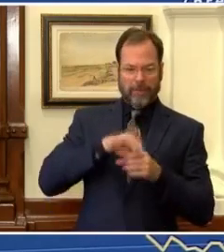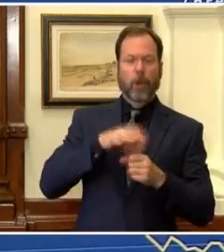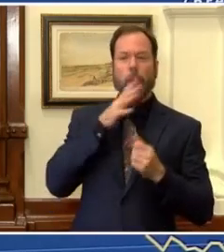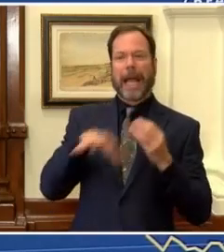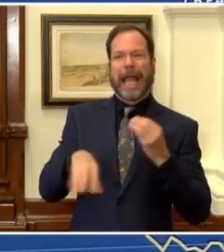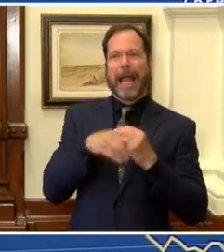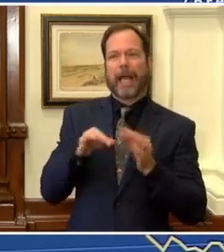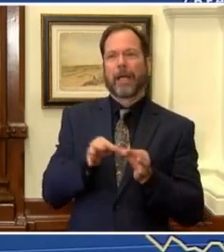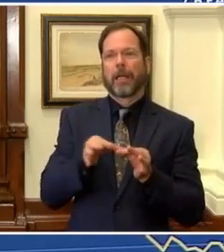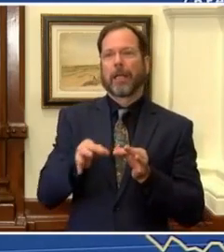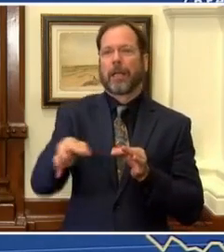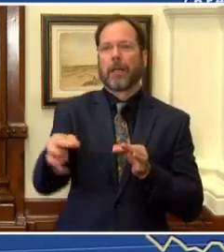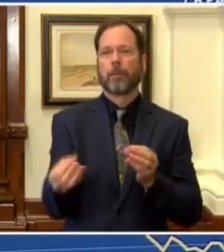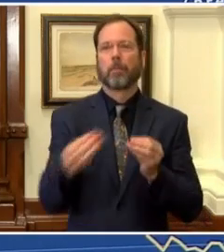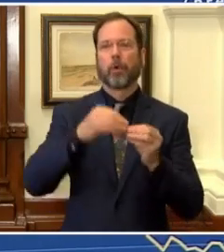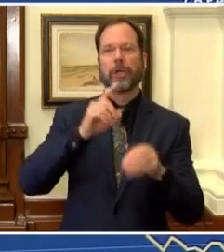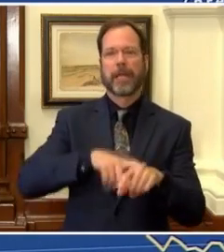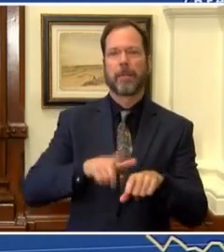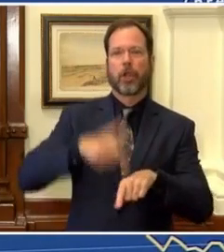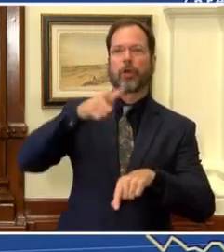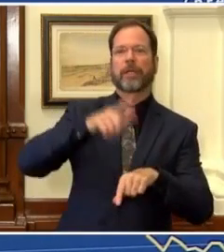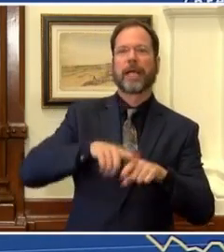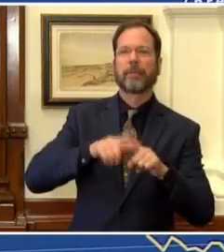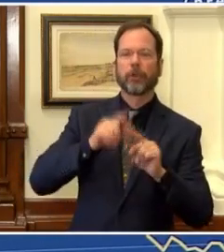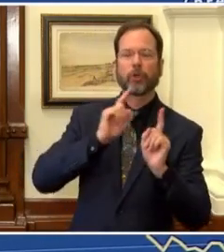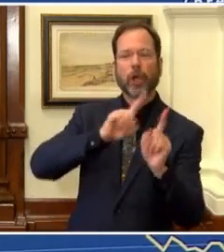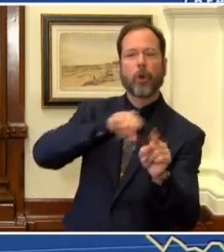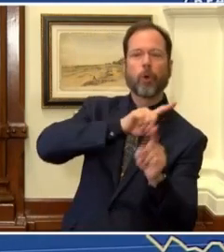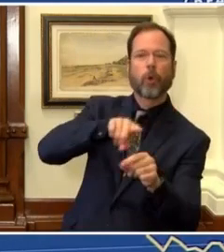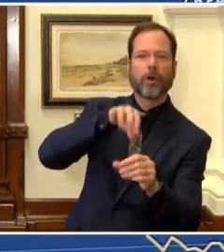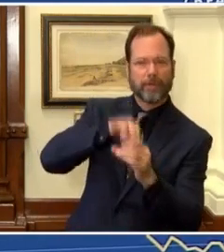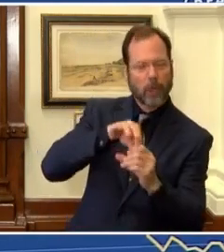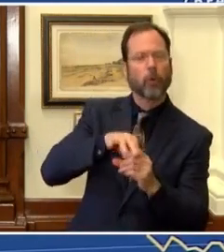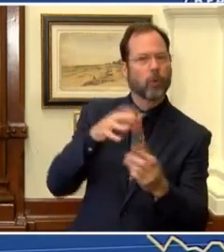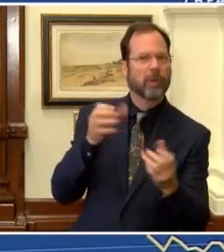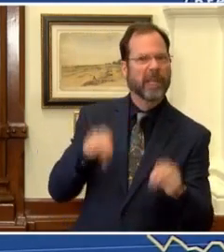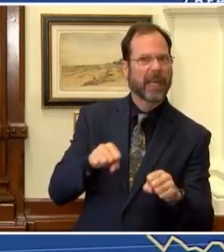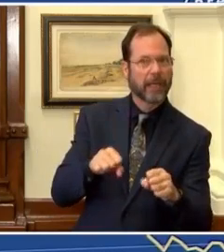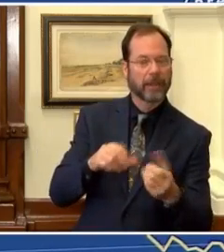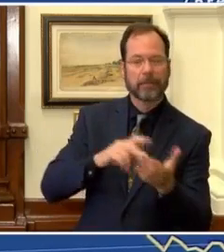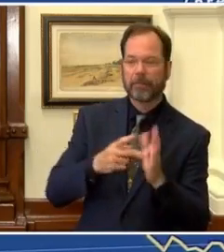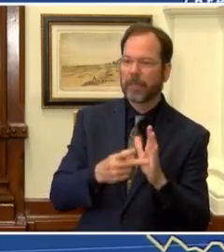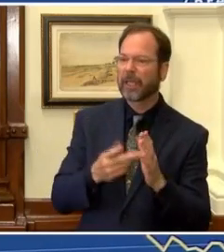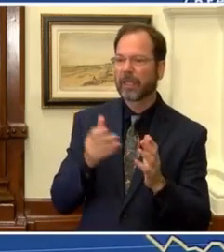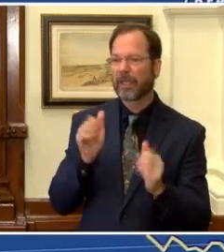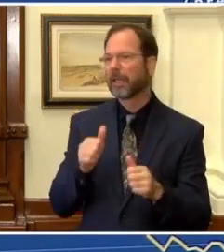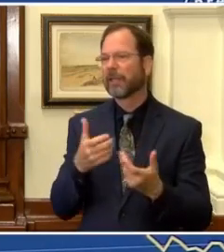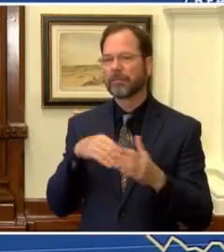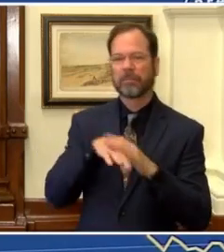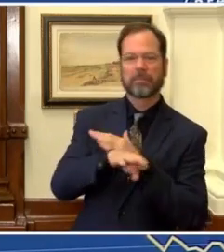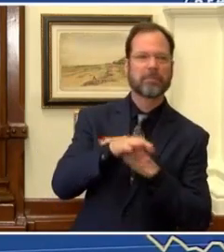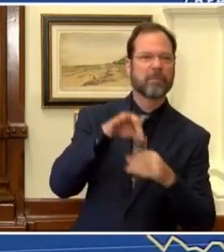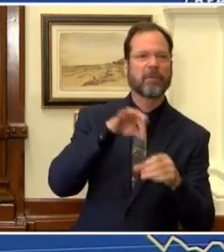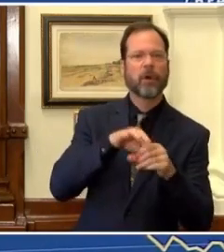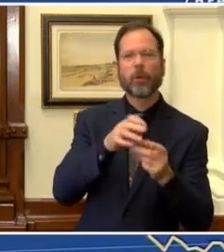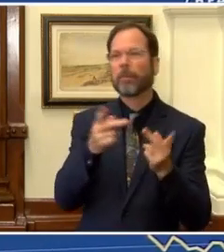REASONS. I INCREASE THE LENGTH OF TIME FOR EARLY VOTING SO MORE PEOPLE